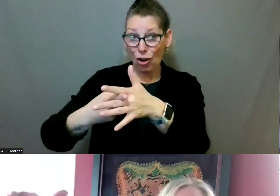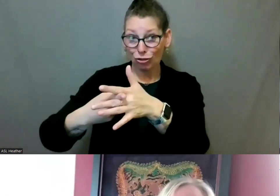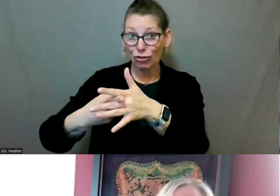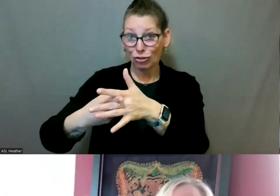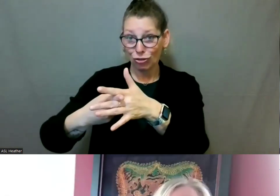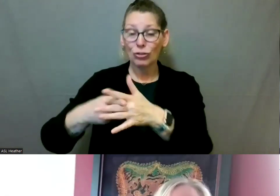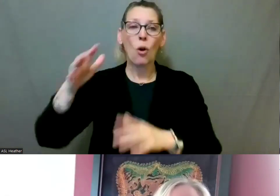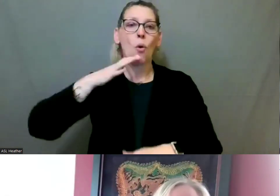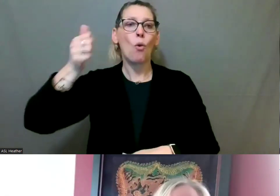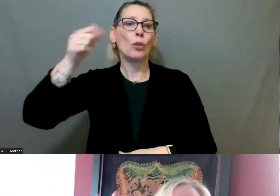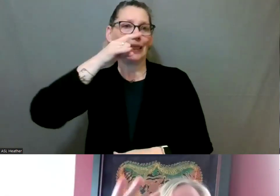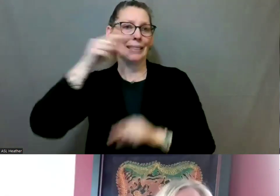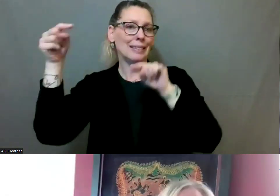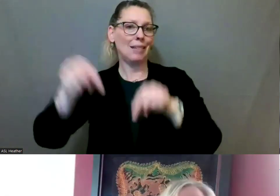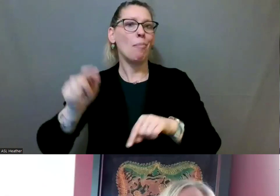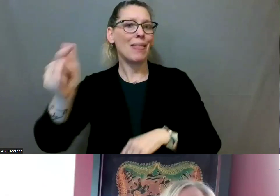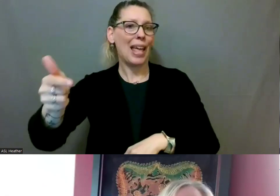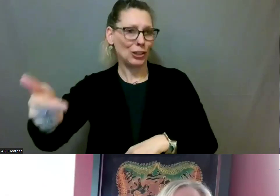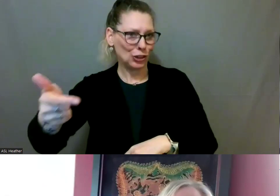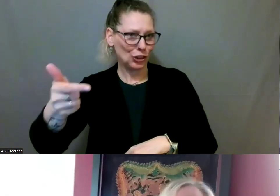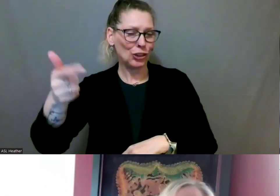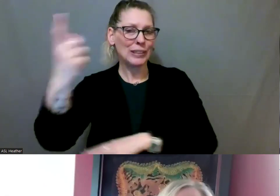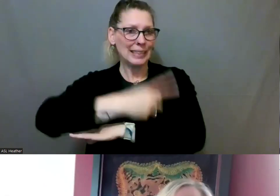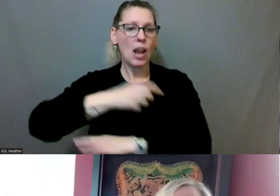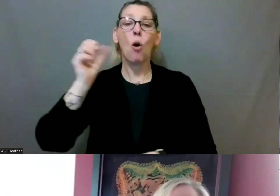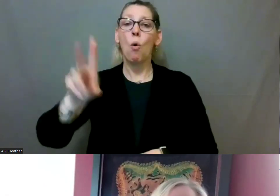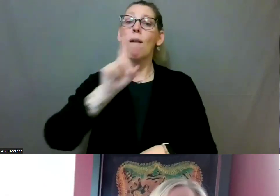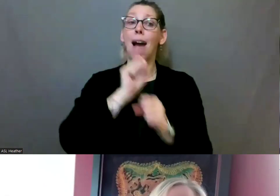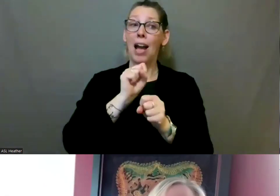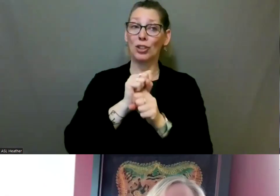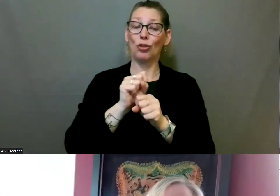kids come later in the day or you can do that through actual days alone with the